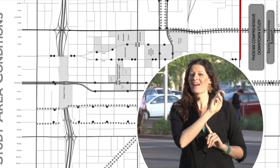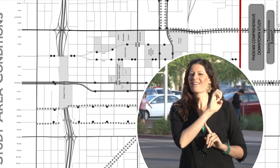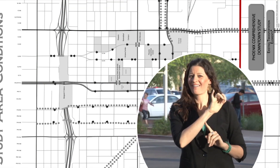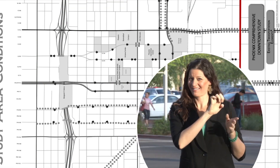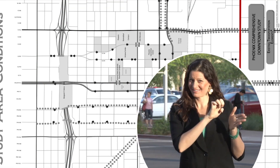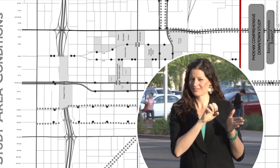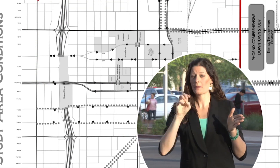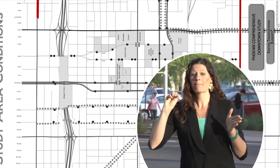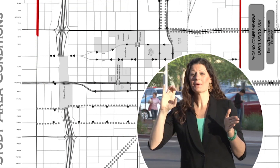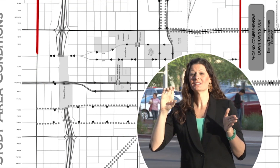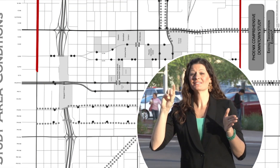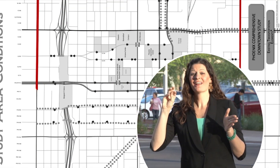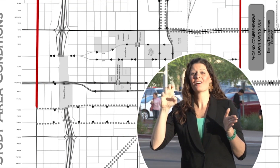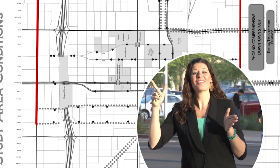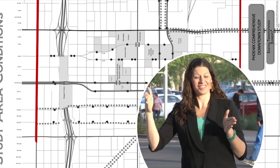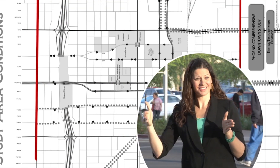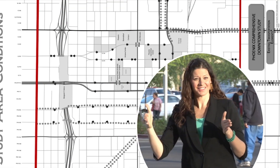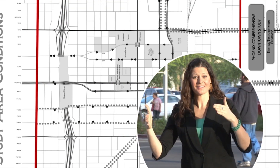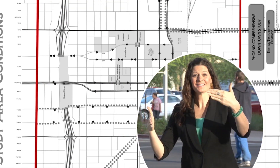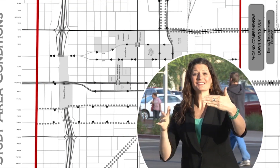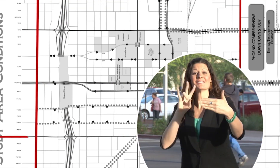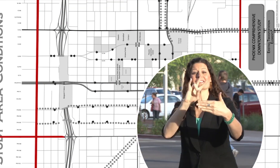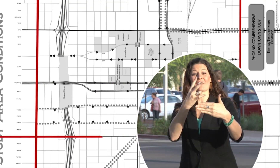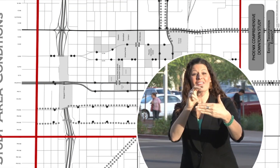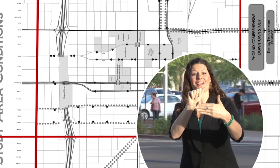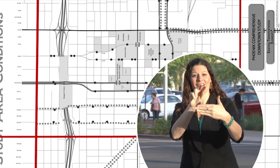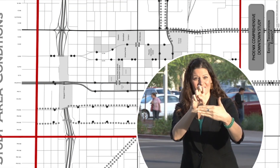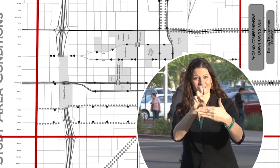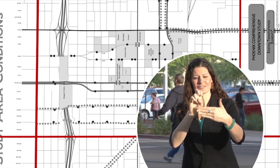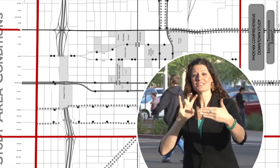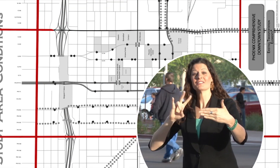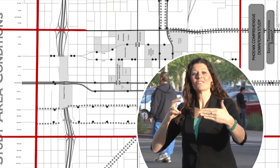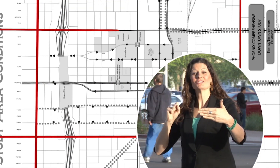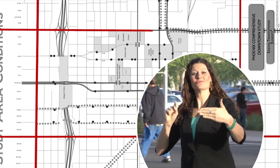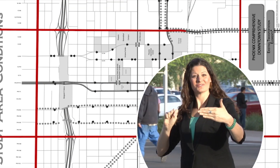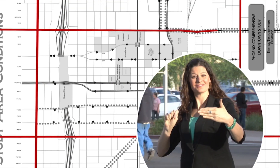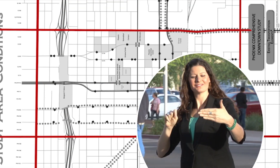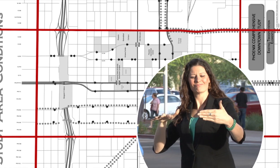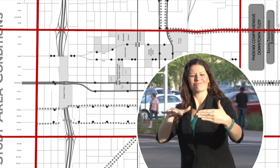THE PROJECT GOES FROM BUCKEYE ROAD TO MCDOWELL ROAD AND SEVENTH STREET TO SEVENTH AVENUE